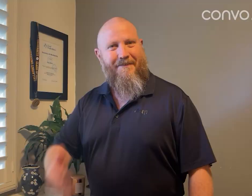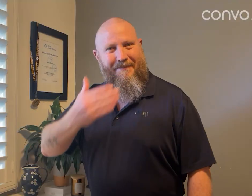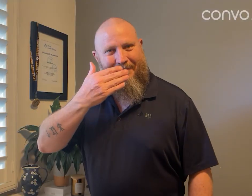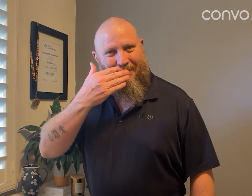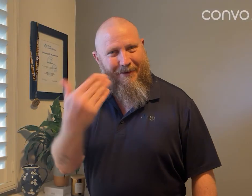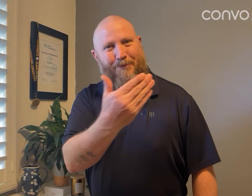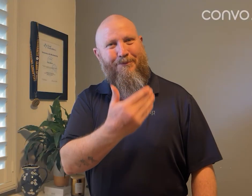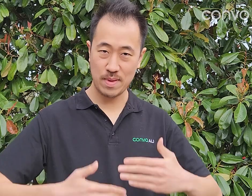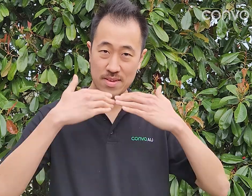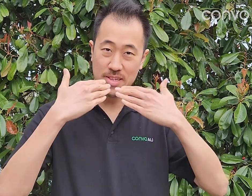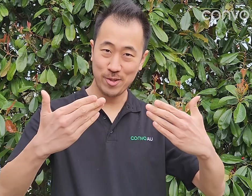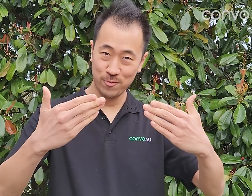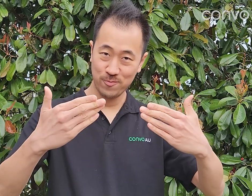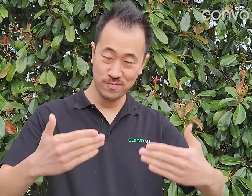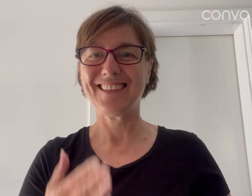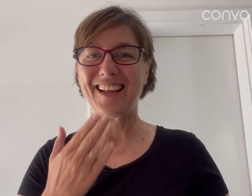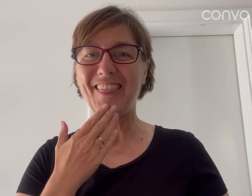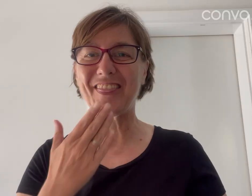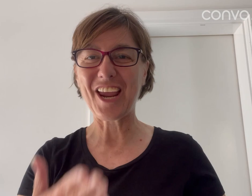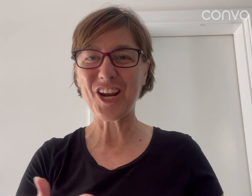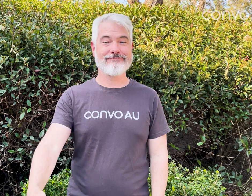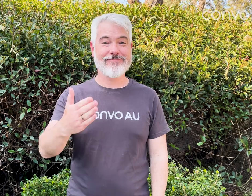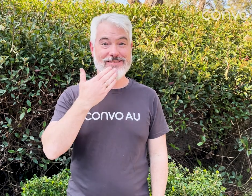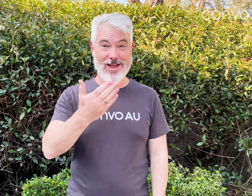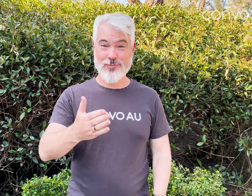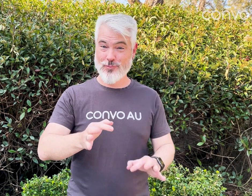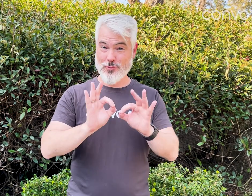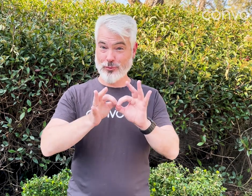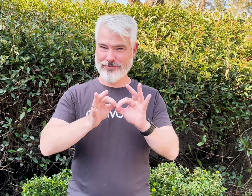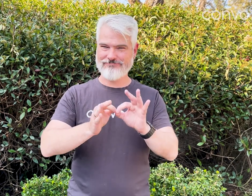Thank you! Thank you interpreters.